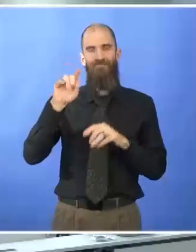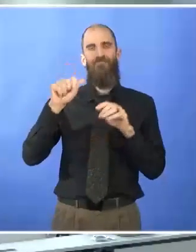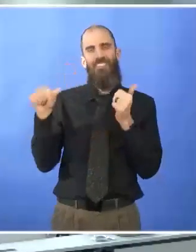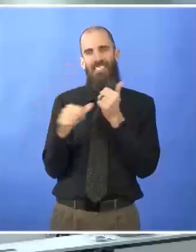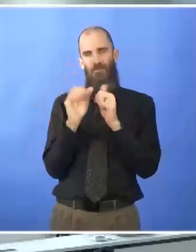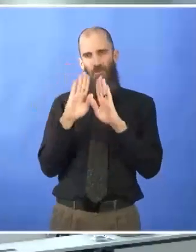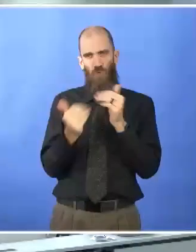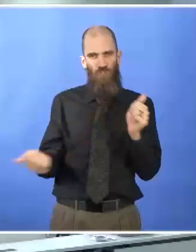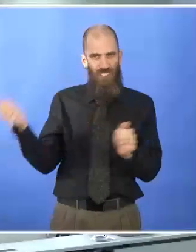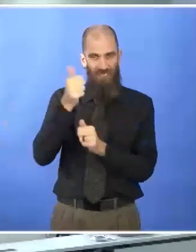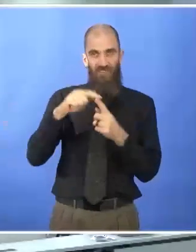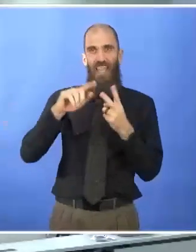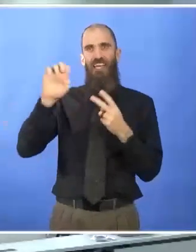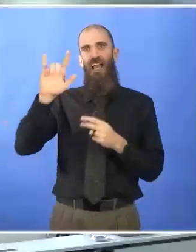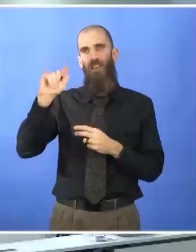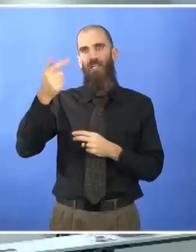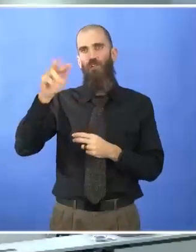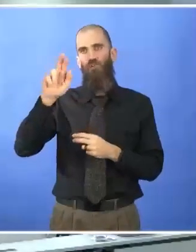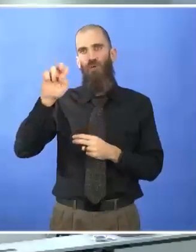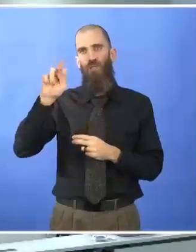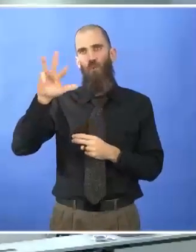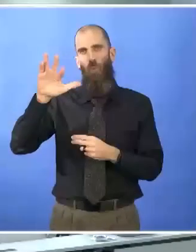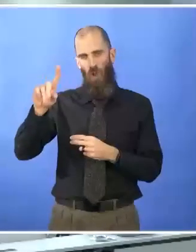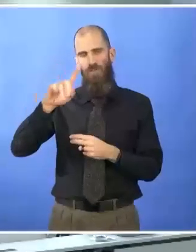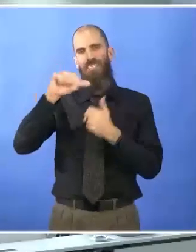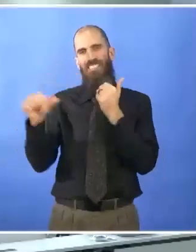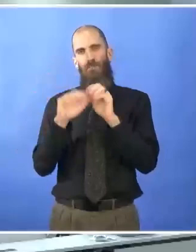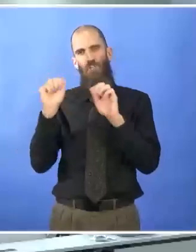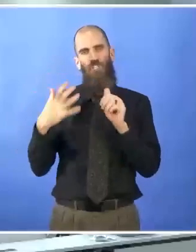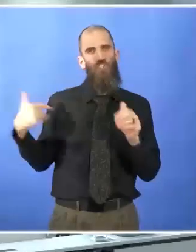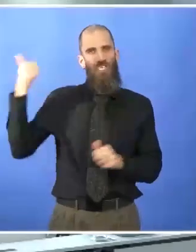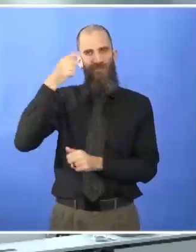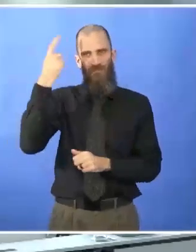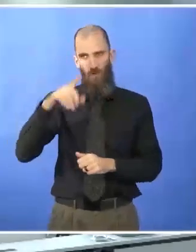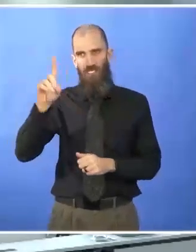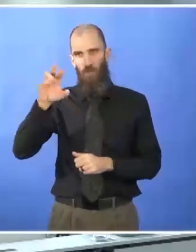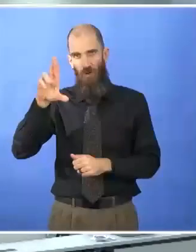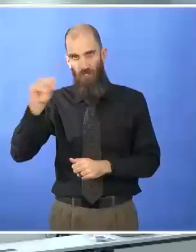RIGHTS OFFICE, AND THE ASSOCIATE CHIEF OF THE WIRELINE COMPETITION BUREAU, THE SENIOR COUNSEL IN THE PRICE AND POLICY